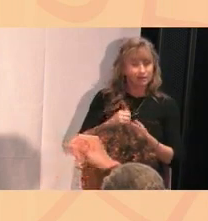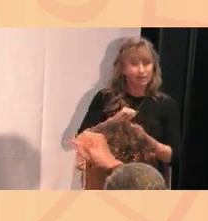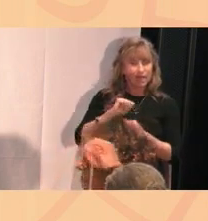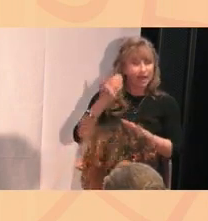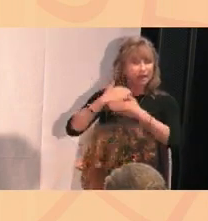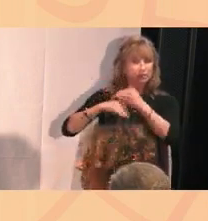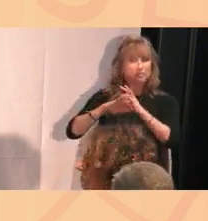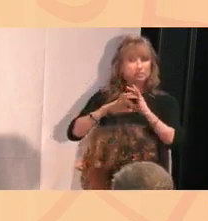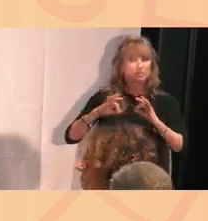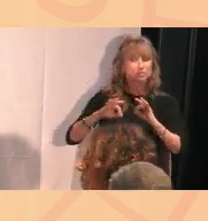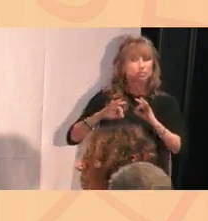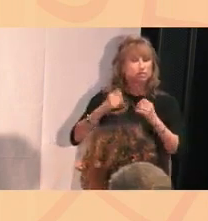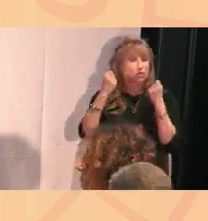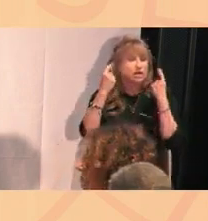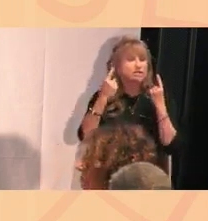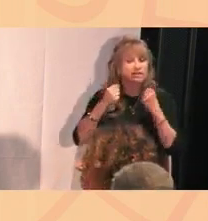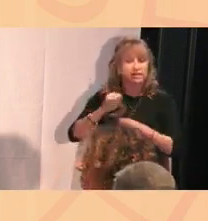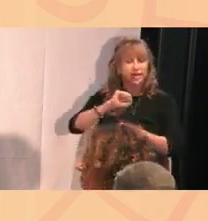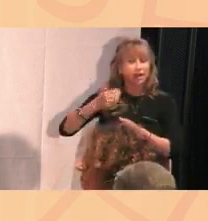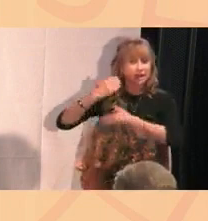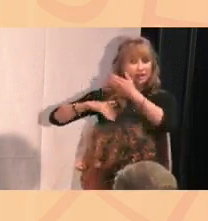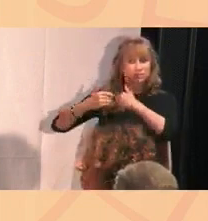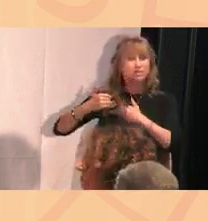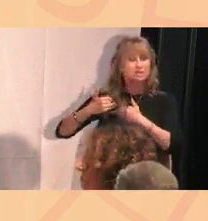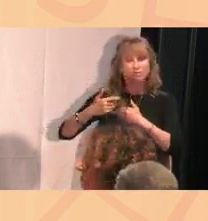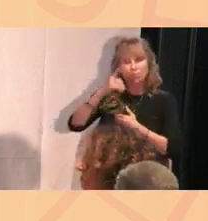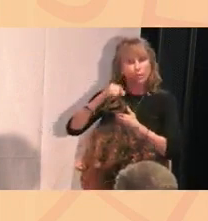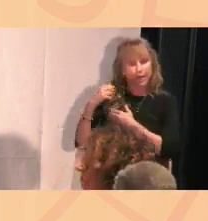incredibly useful that hasn't been utilized or mined